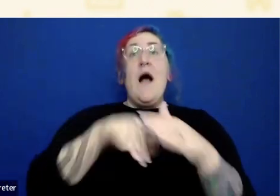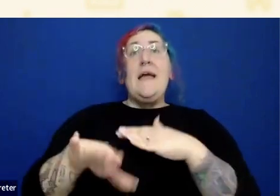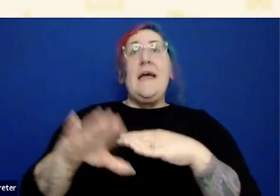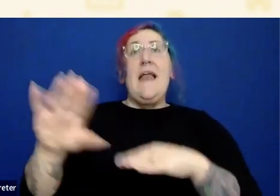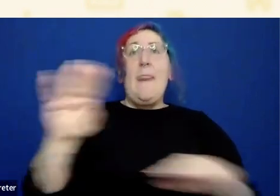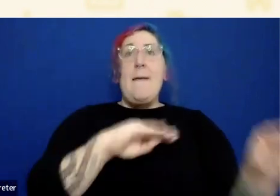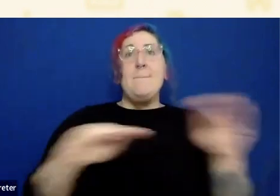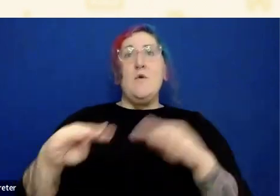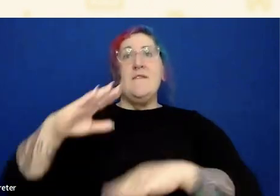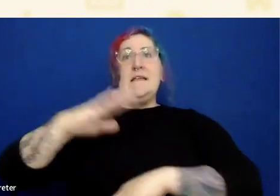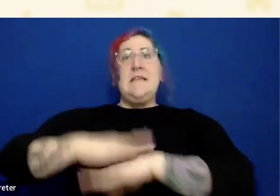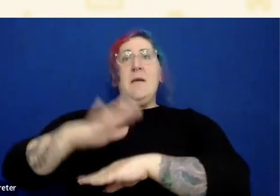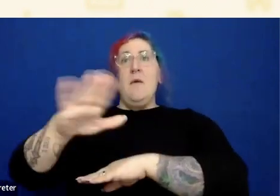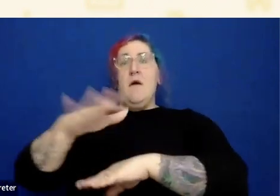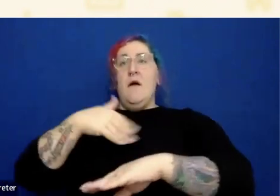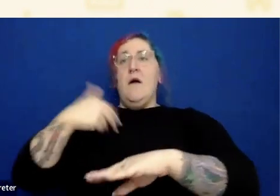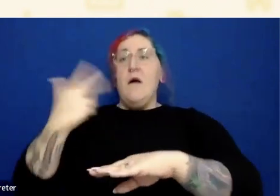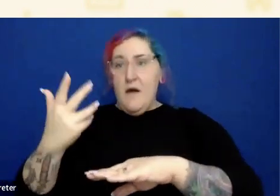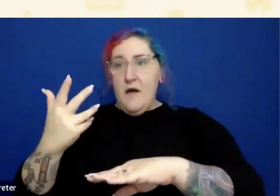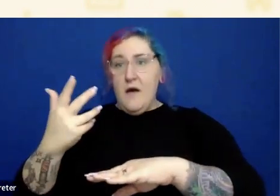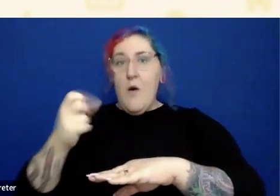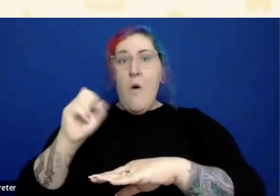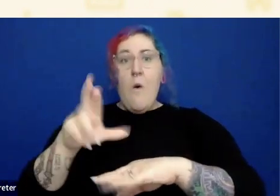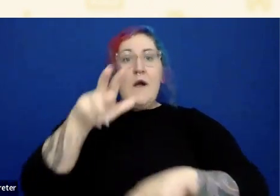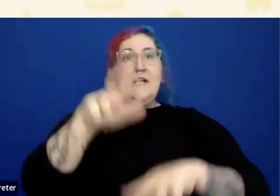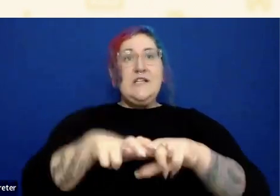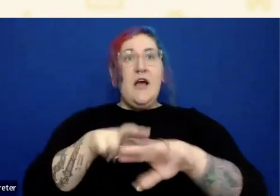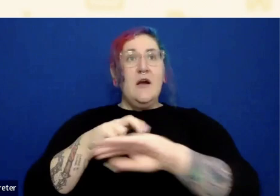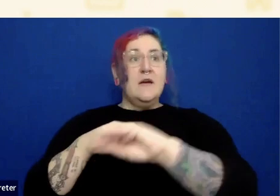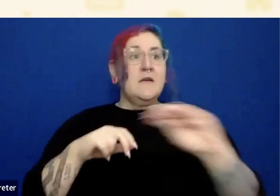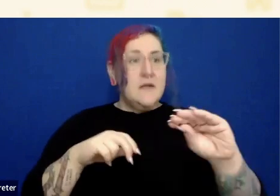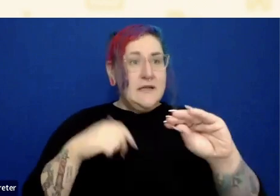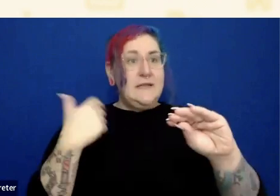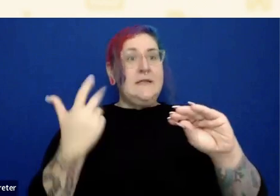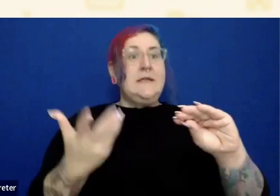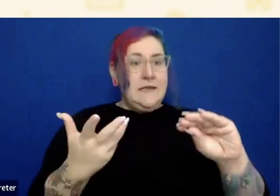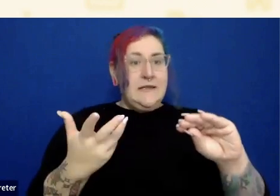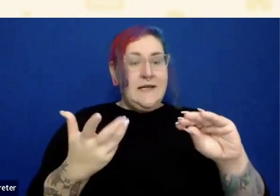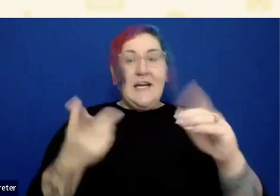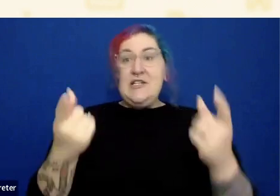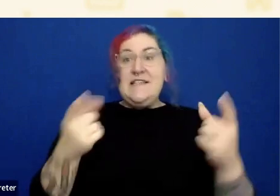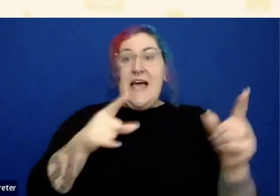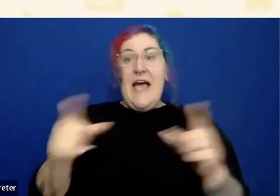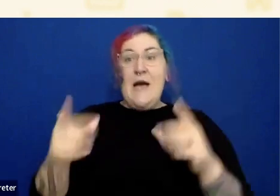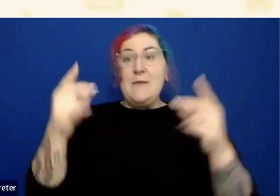or someone's moved the chair. And it just happens so quickly and so dynamically.